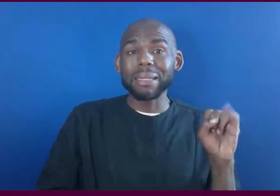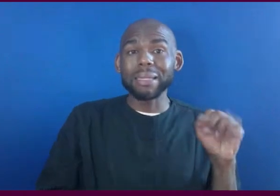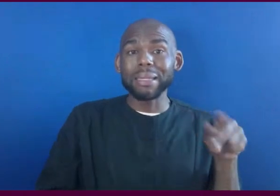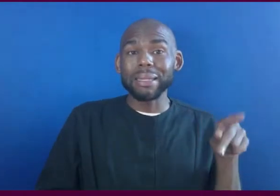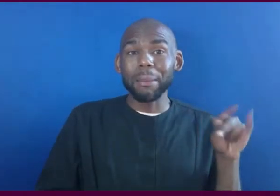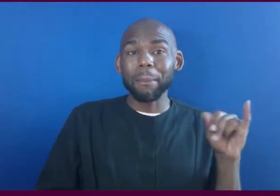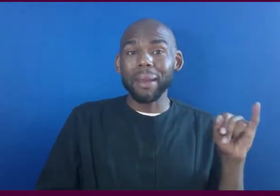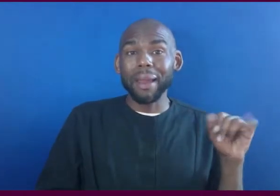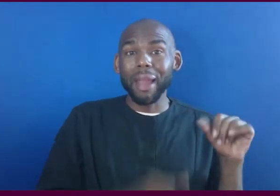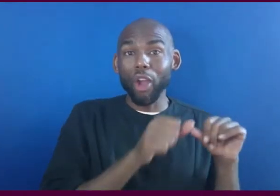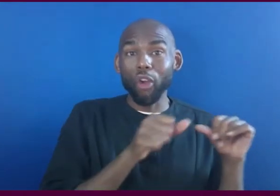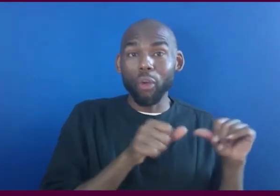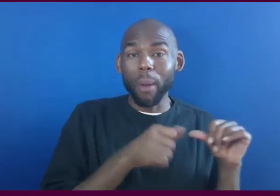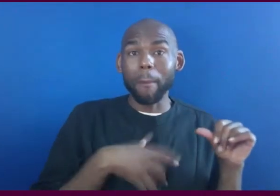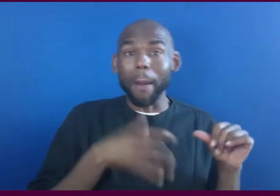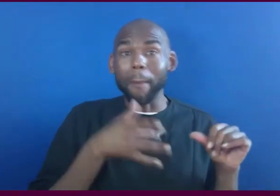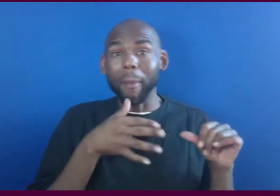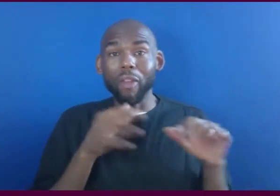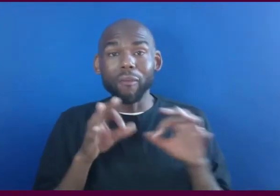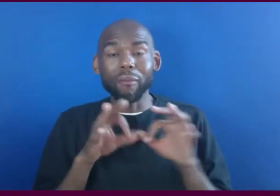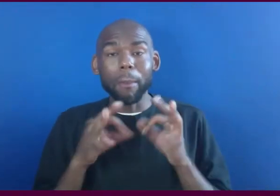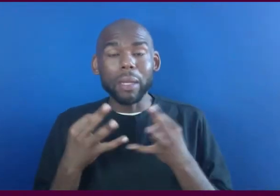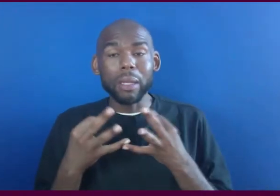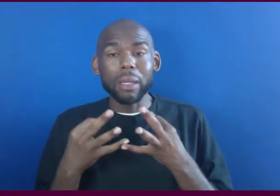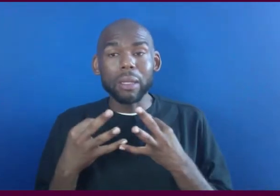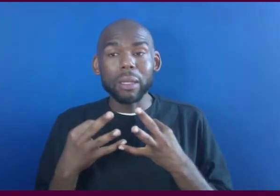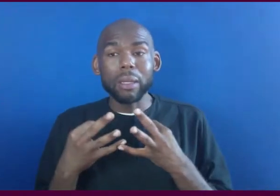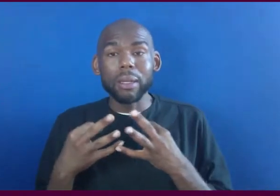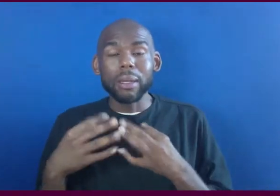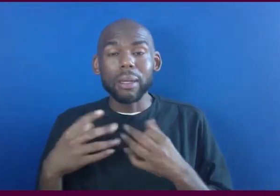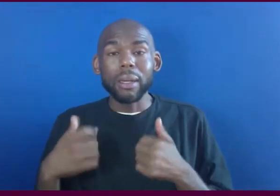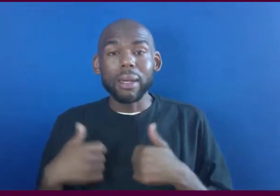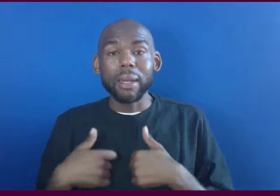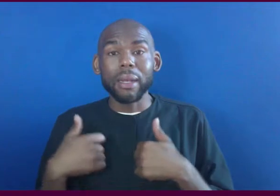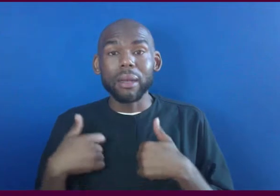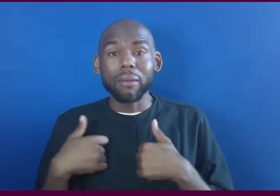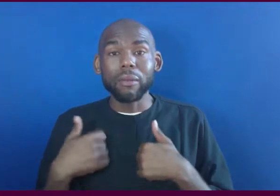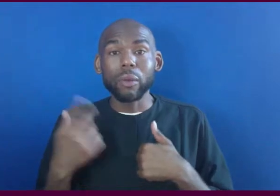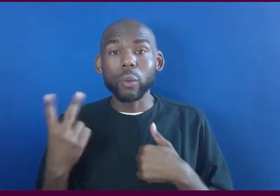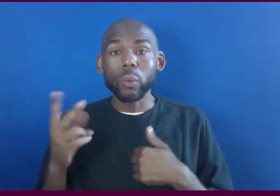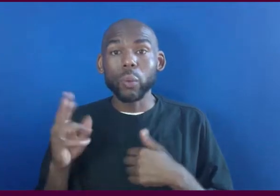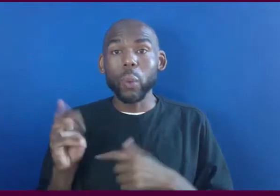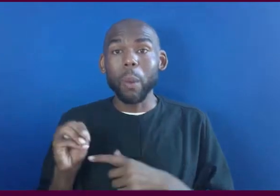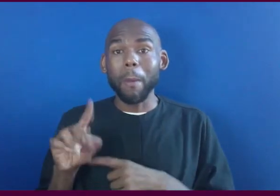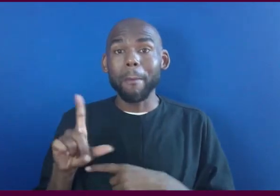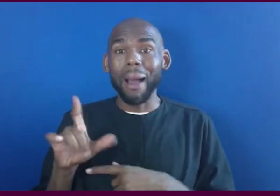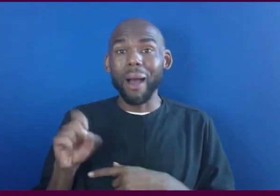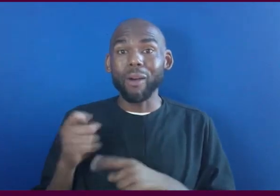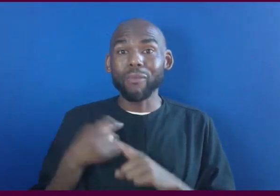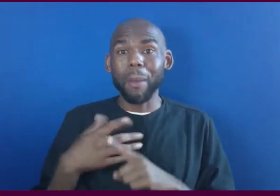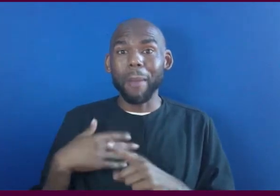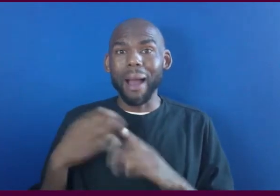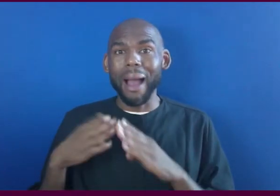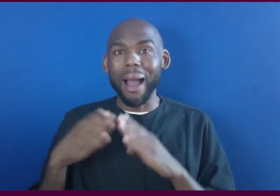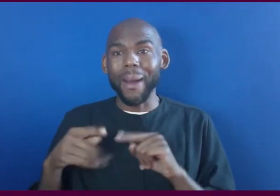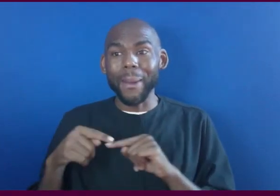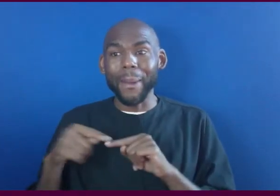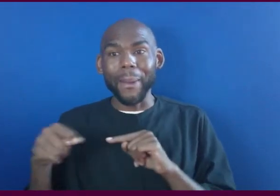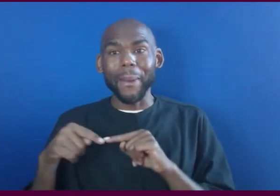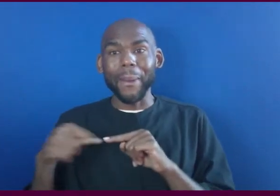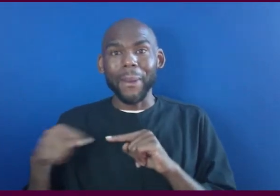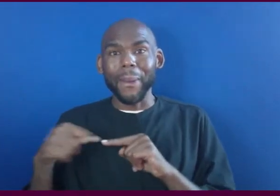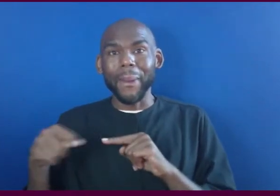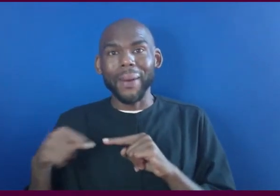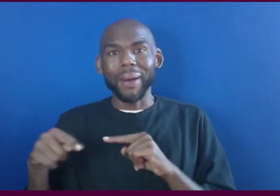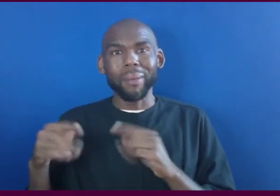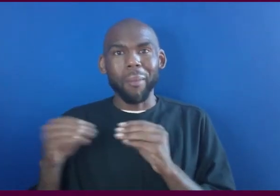Whereas, all of my mother's family literally lived within like two miles of my house.